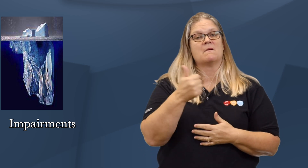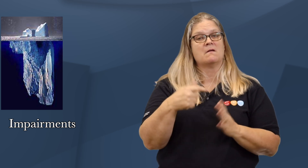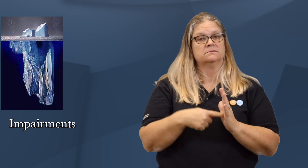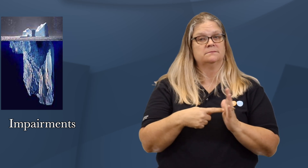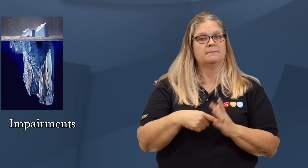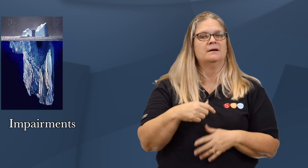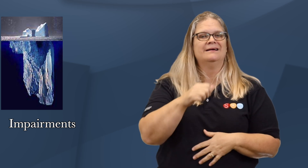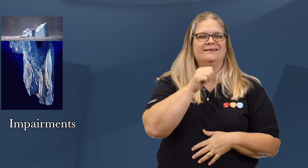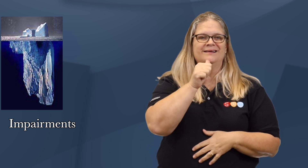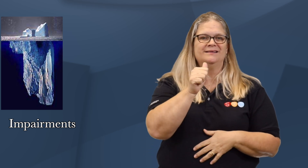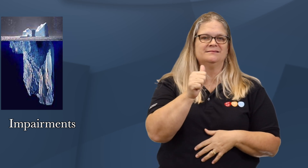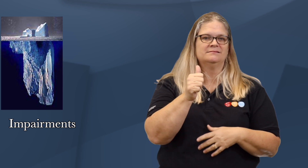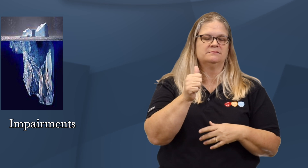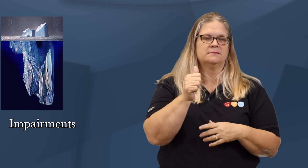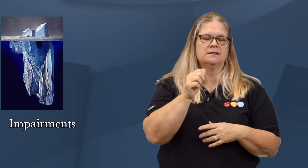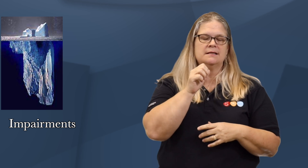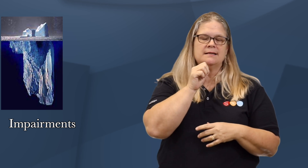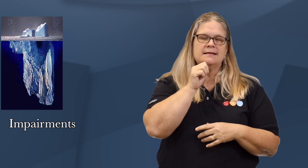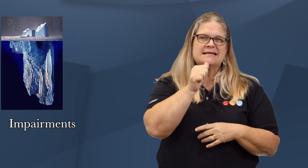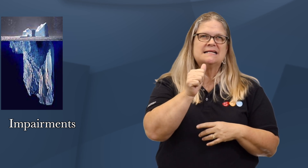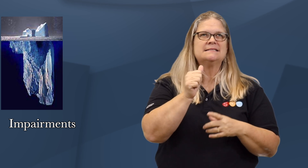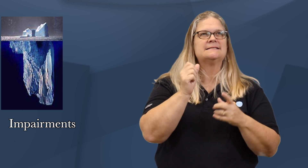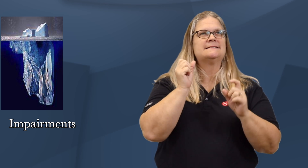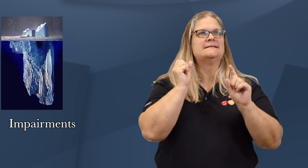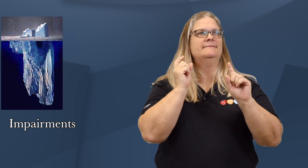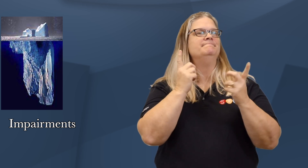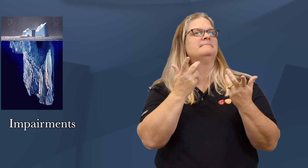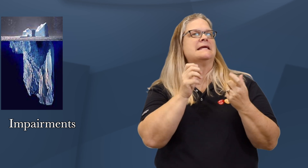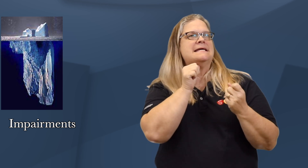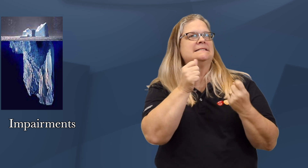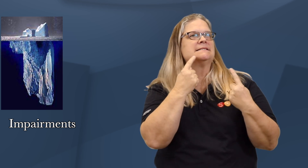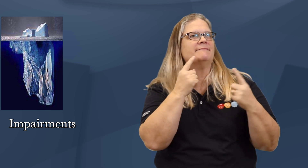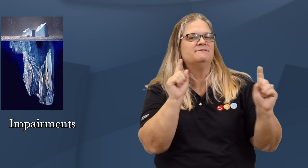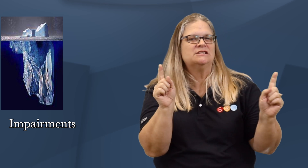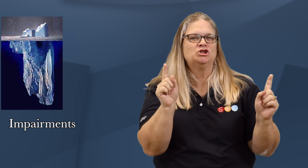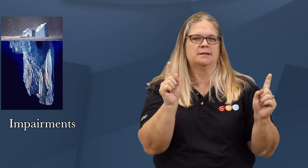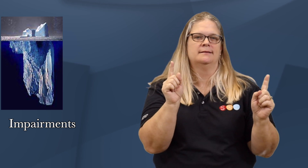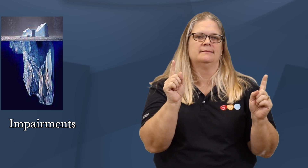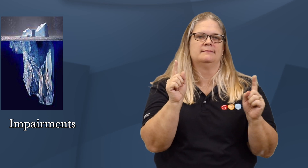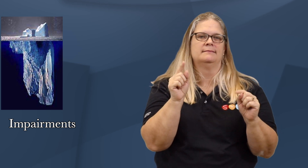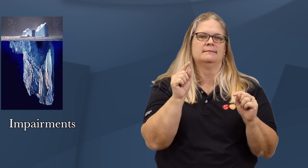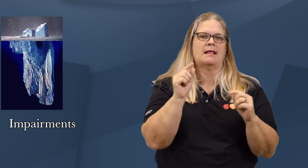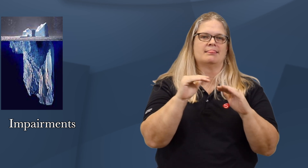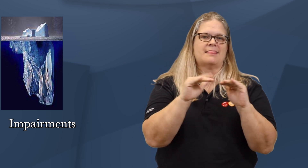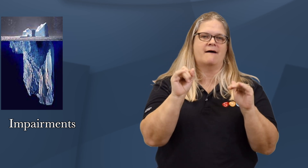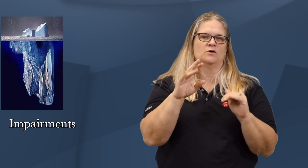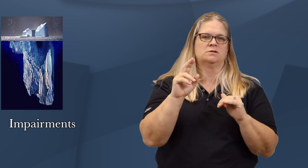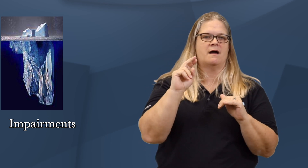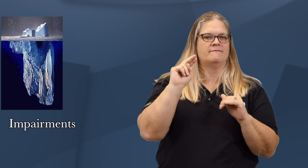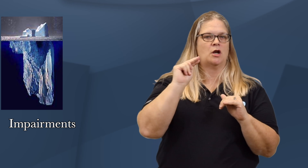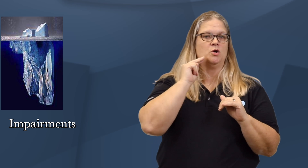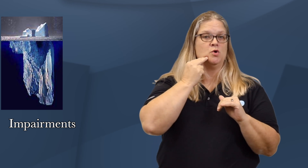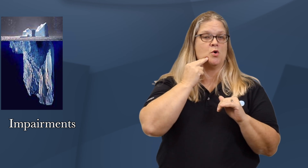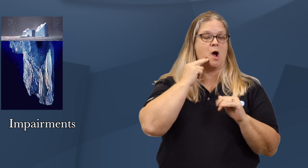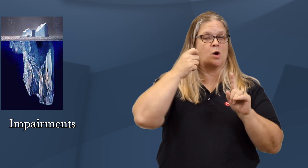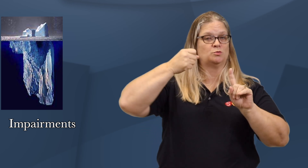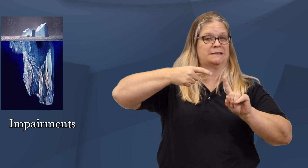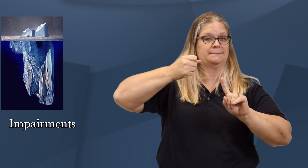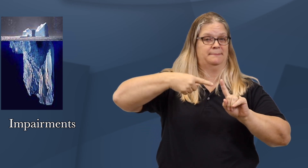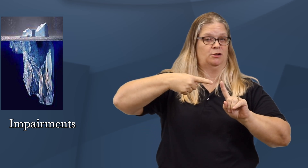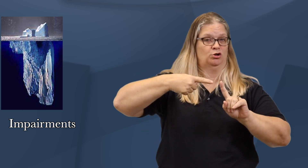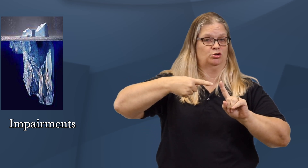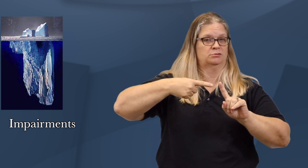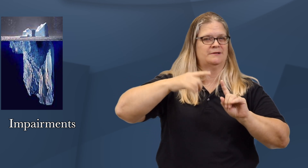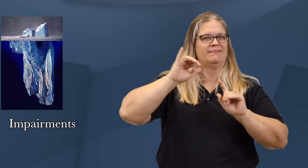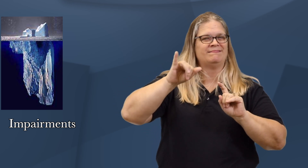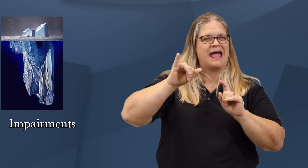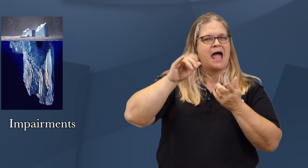Other examples include insufficient levels of neurotransmitters,